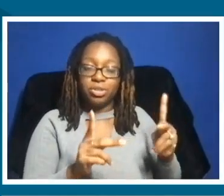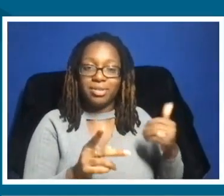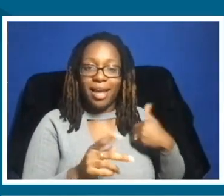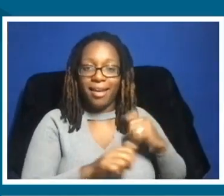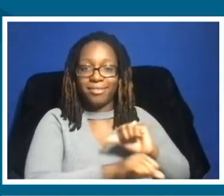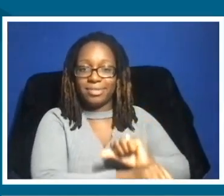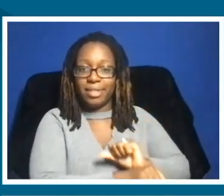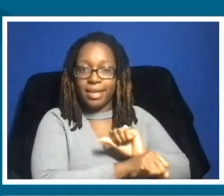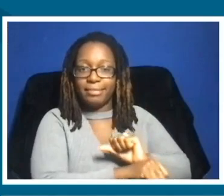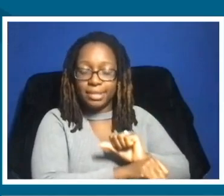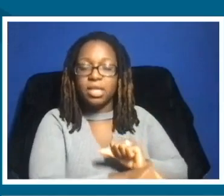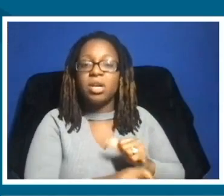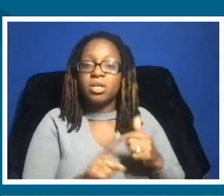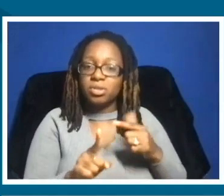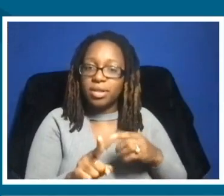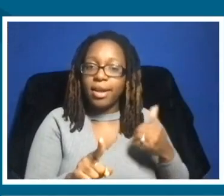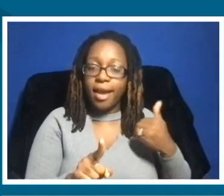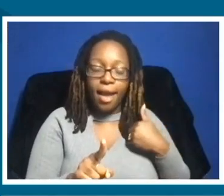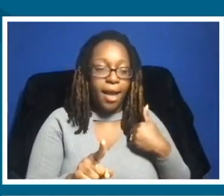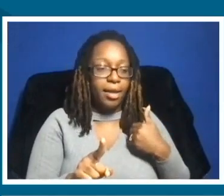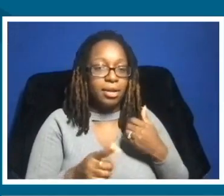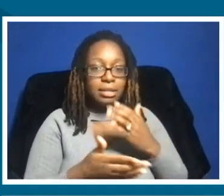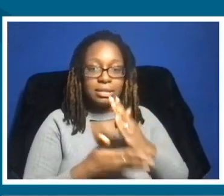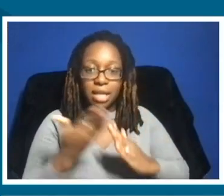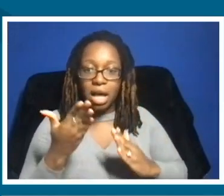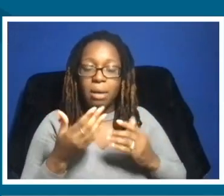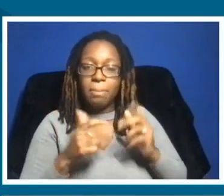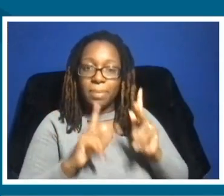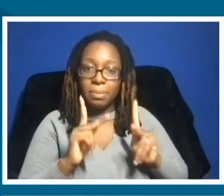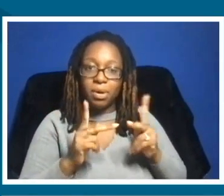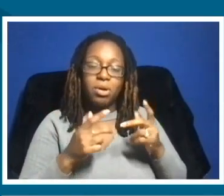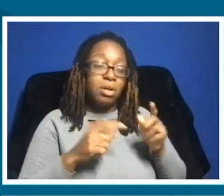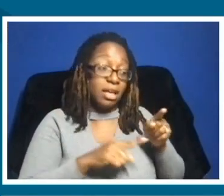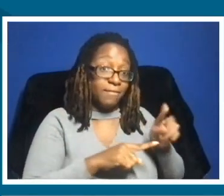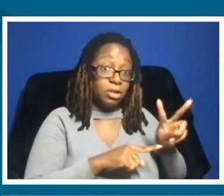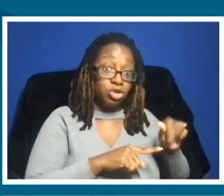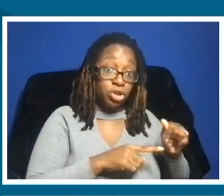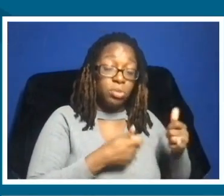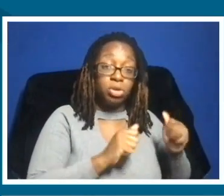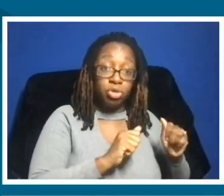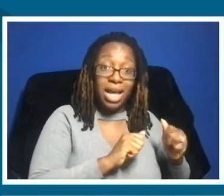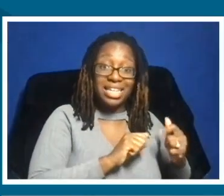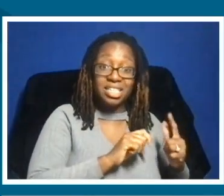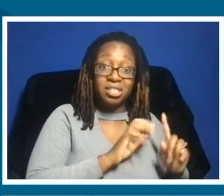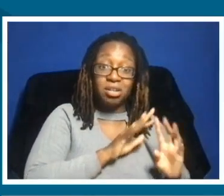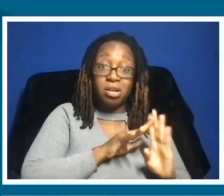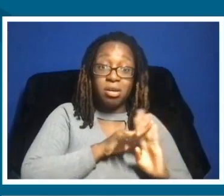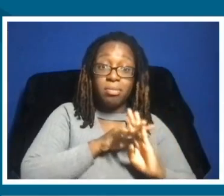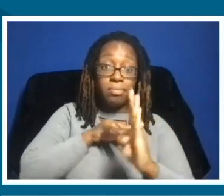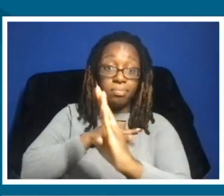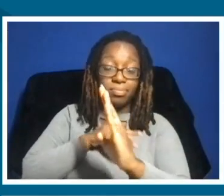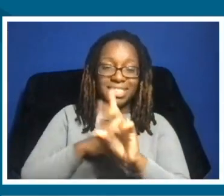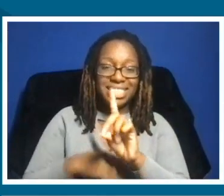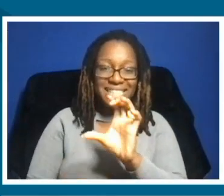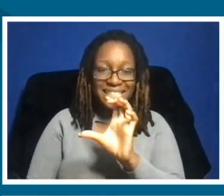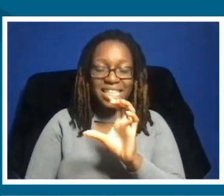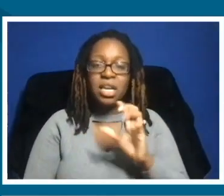running running away towards dc so just like tens of thousands of people